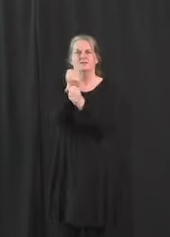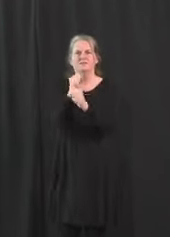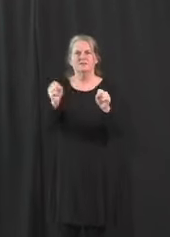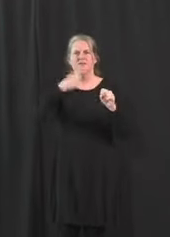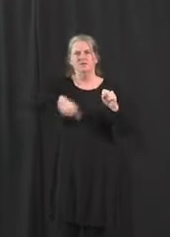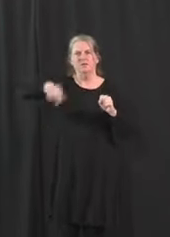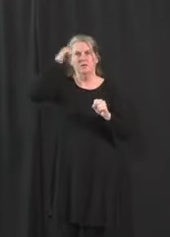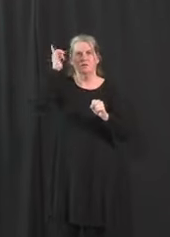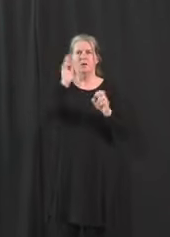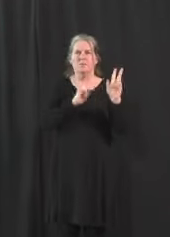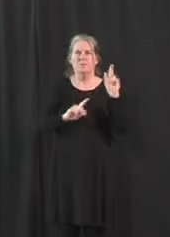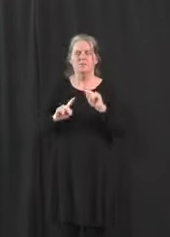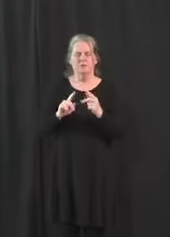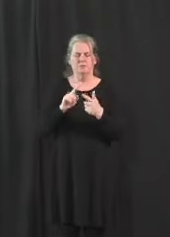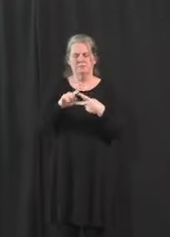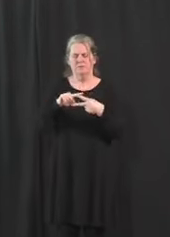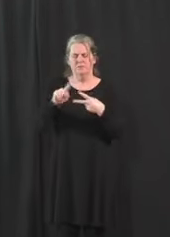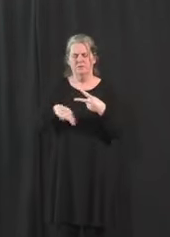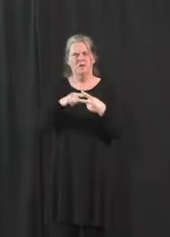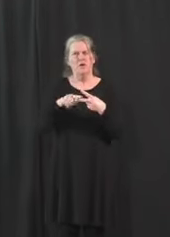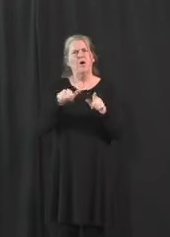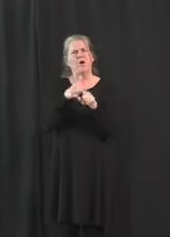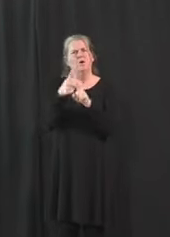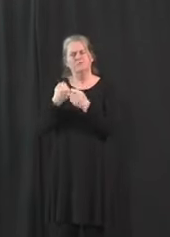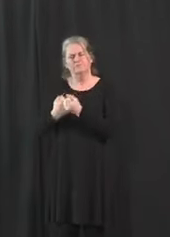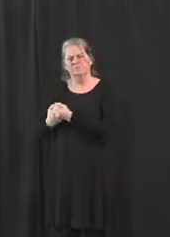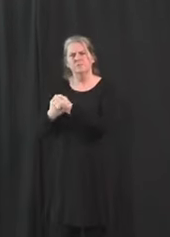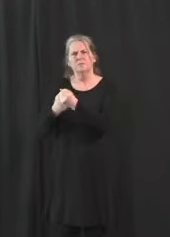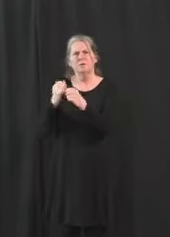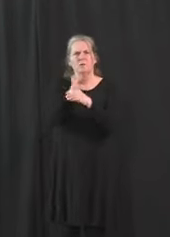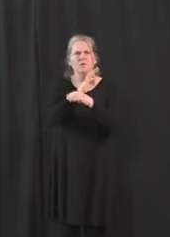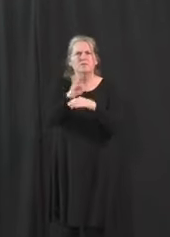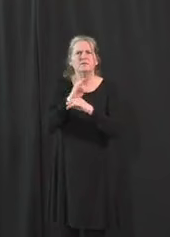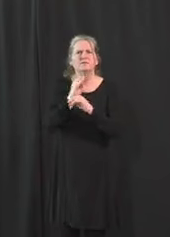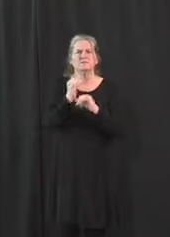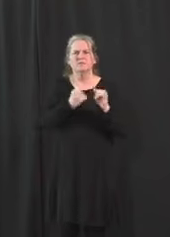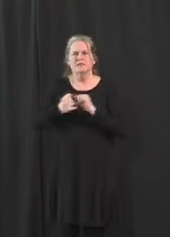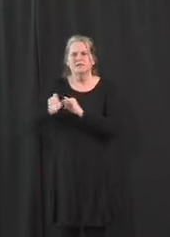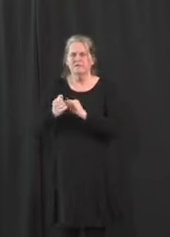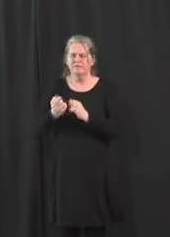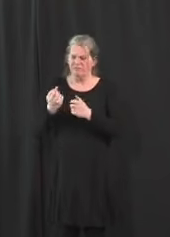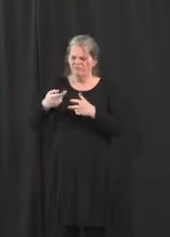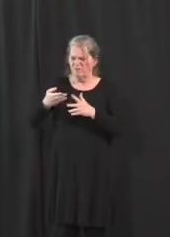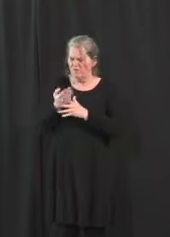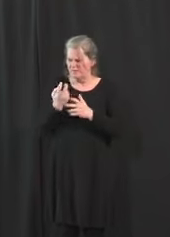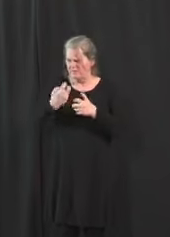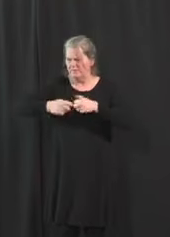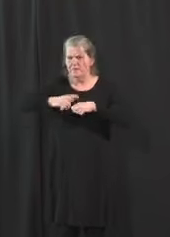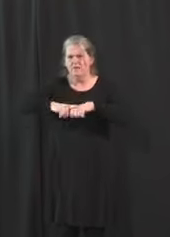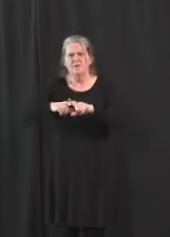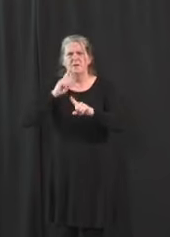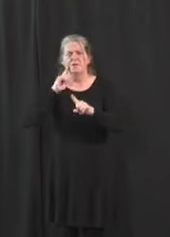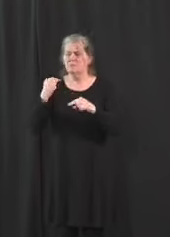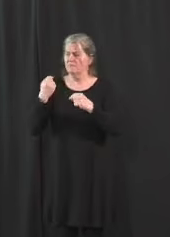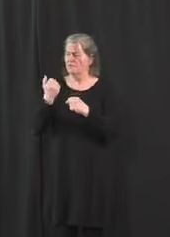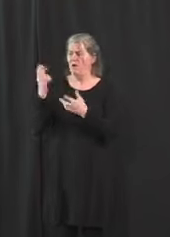SUPPORT YUKONERS AND YUKON BUSINESSES THROUGH THIS DIFFICULT TIME. TO DATE WE HAVE ANNOUNCED MORE THAN $20 MILLION IN SUPPORT